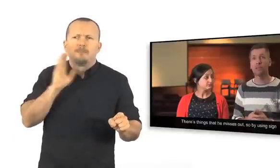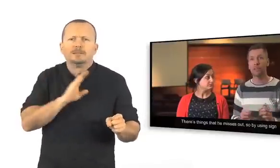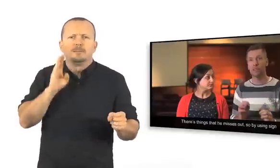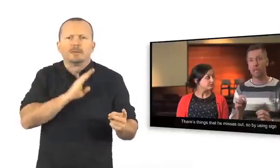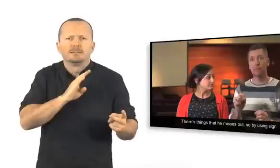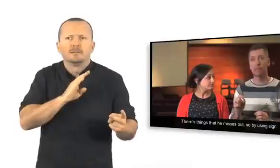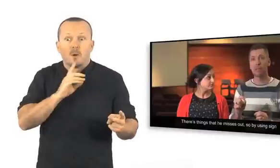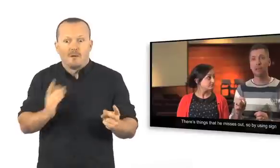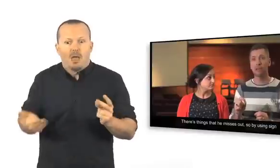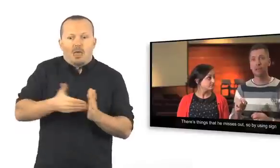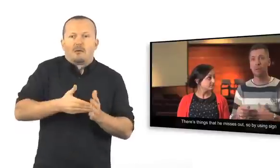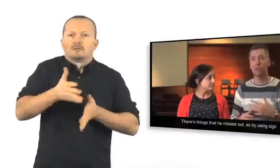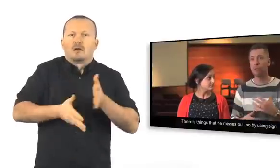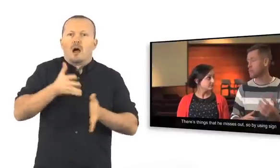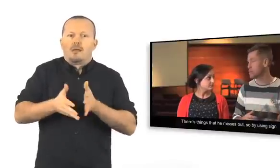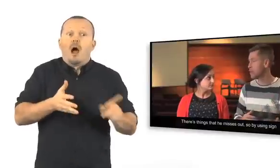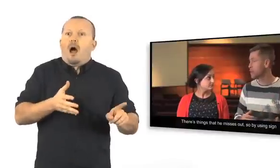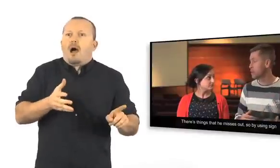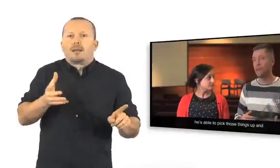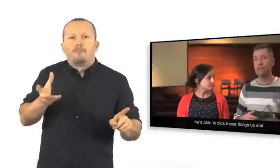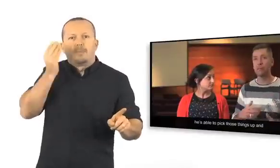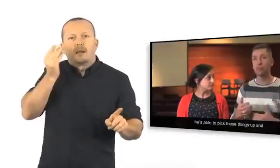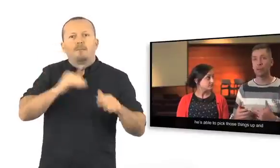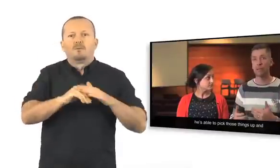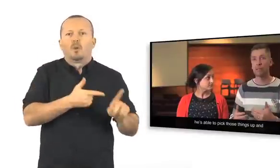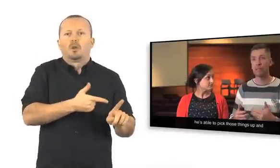There’s things that he misses out, so by using sign he’s able to pick those